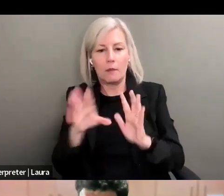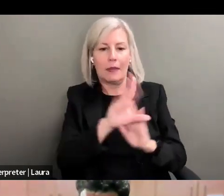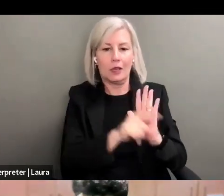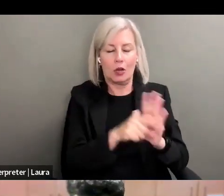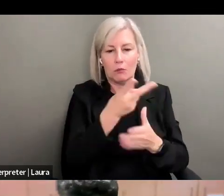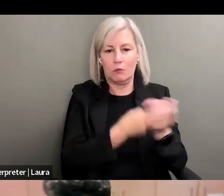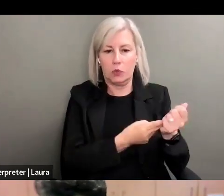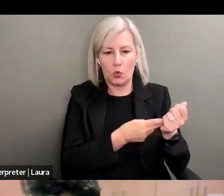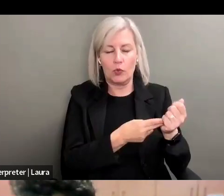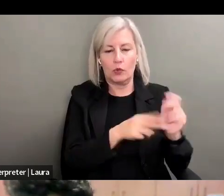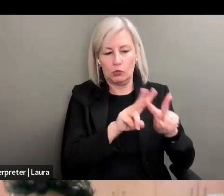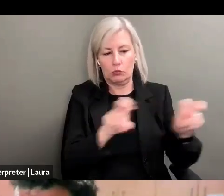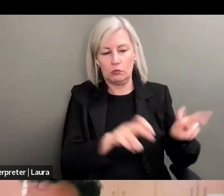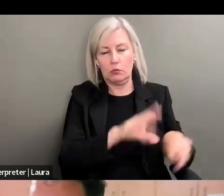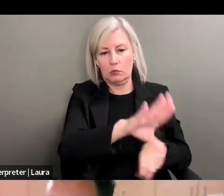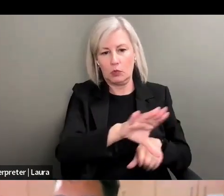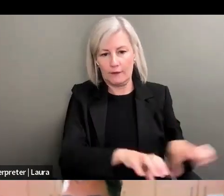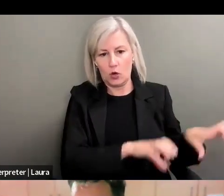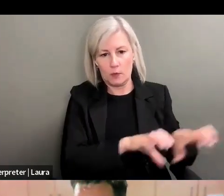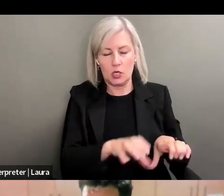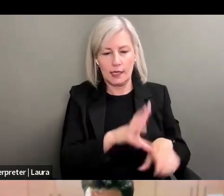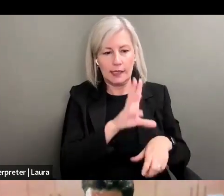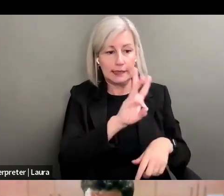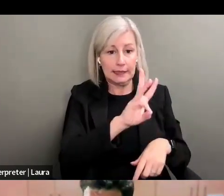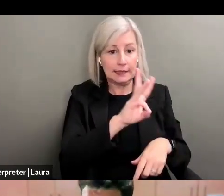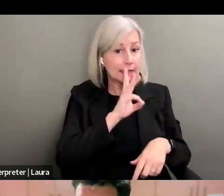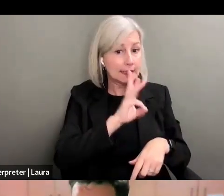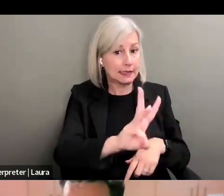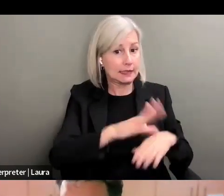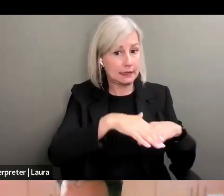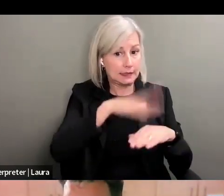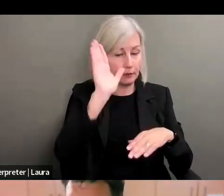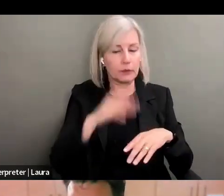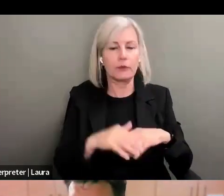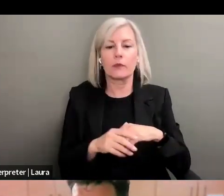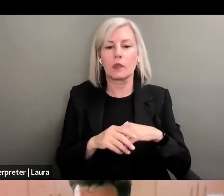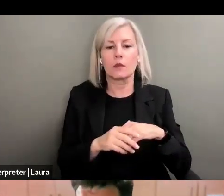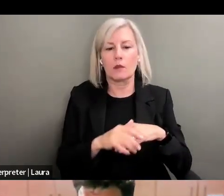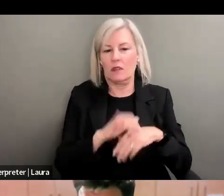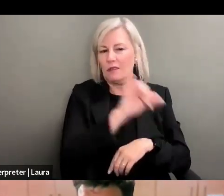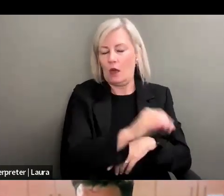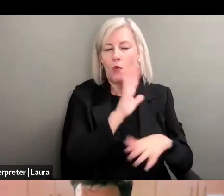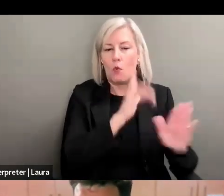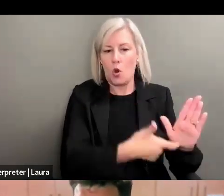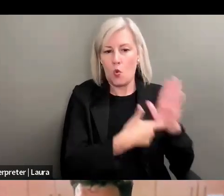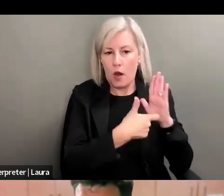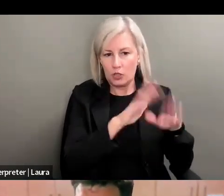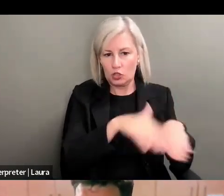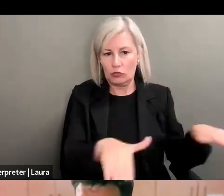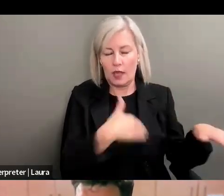performance for children 6 years and older. Obviously, that one's going to require the children to have some language.